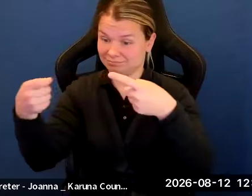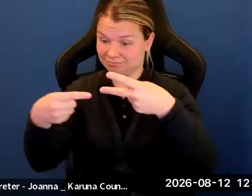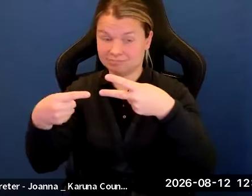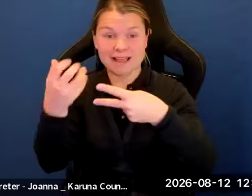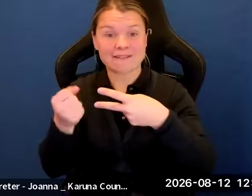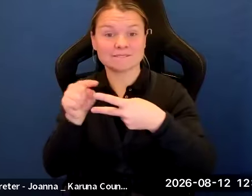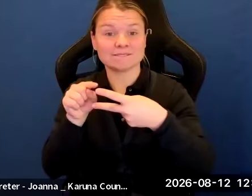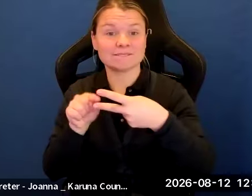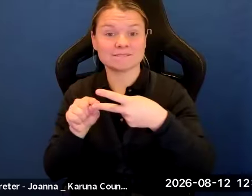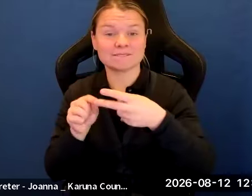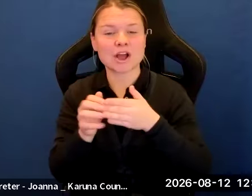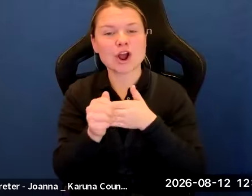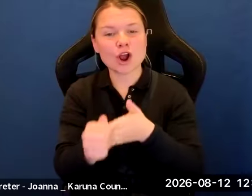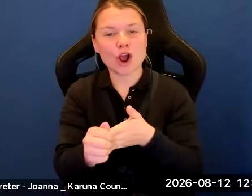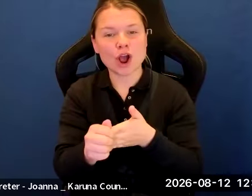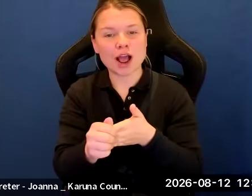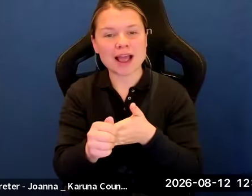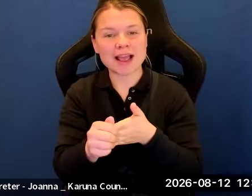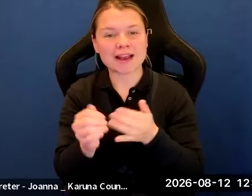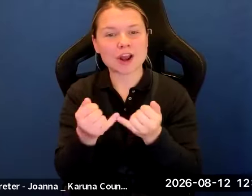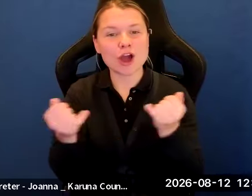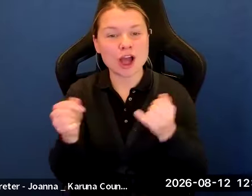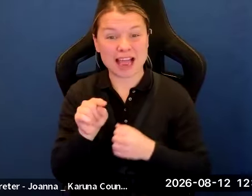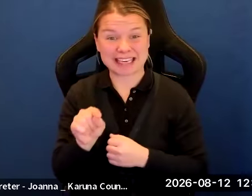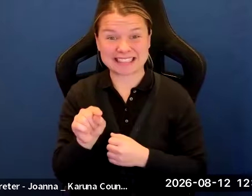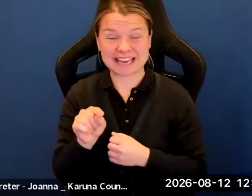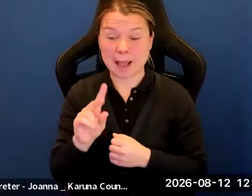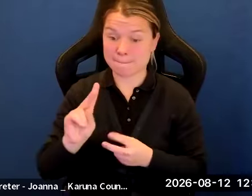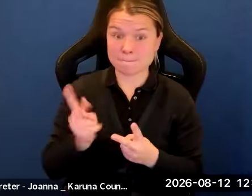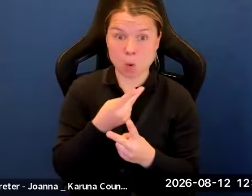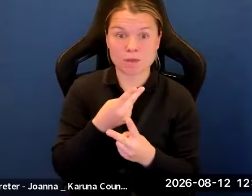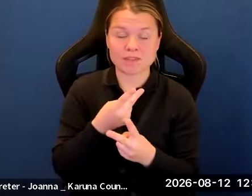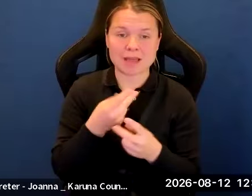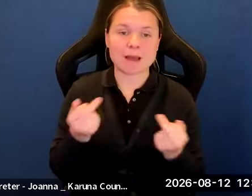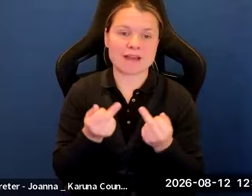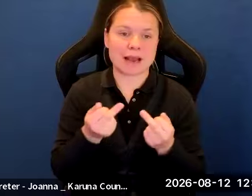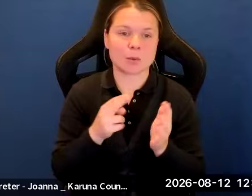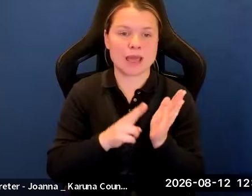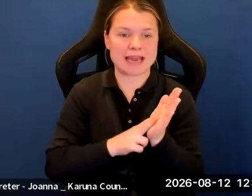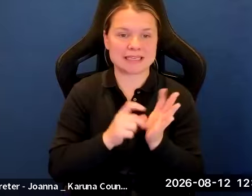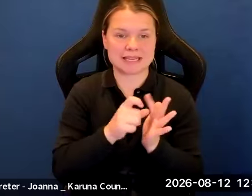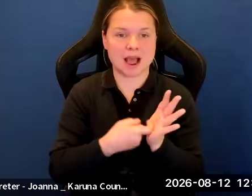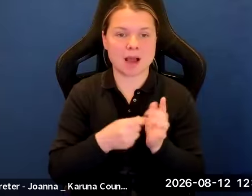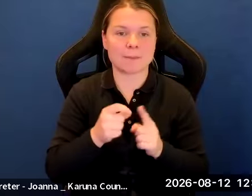principles and the Research Agenda are both linked to